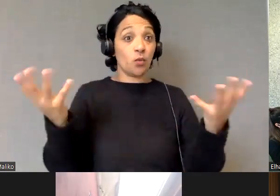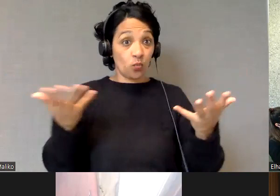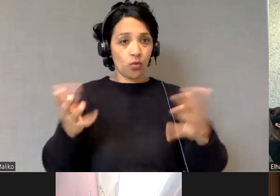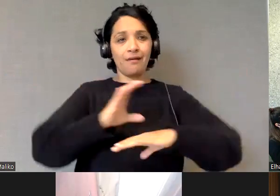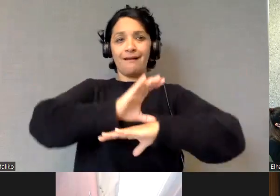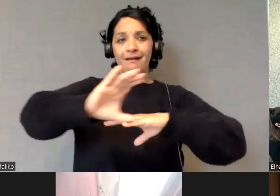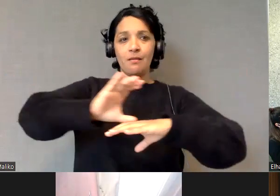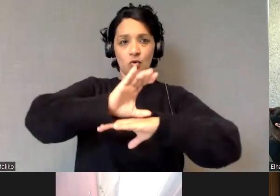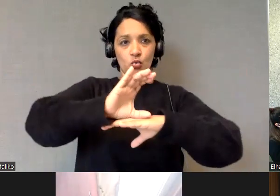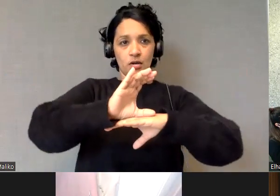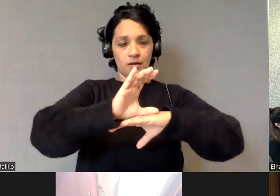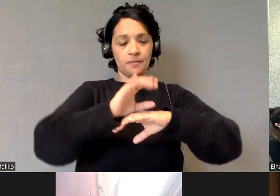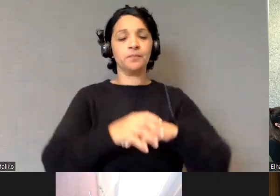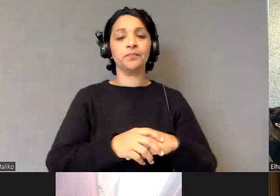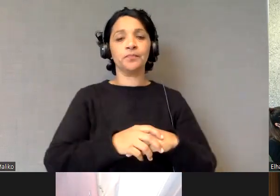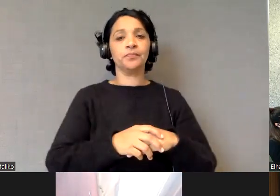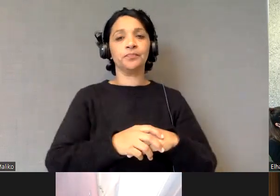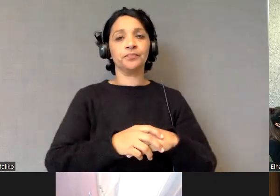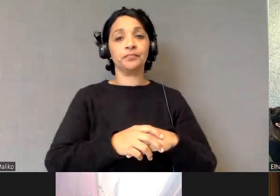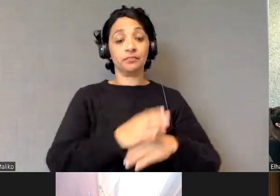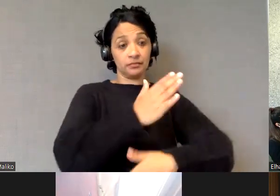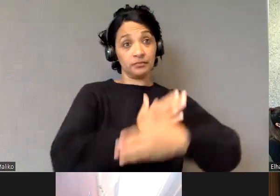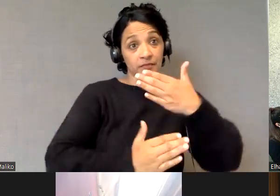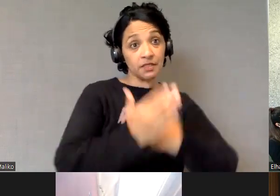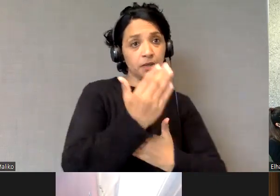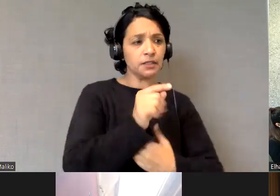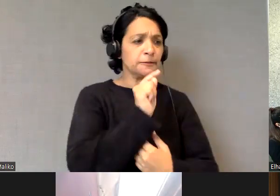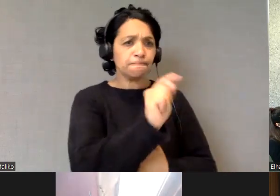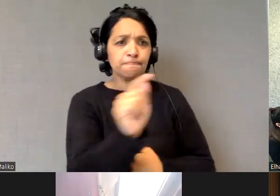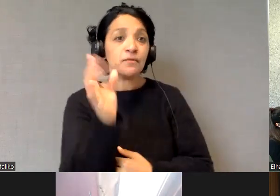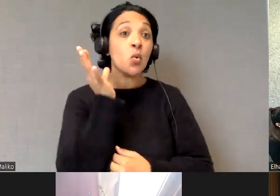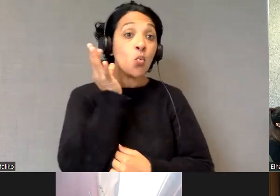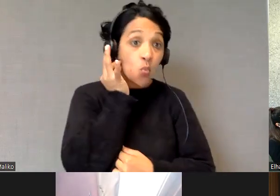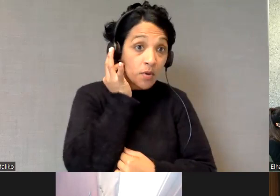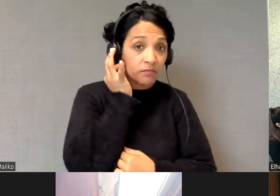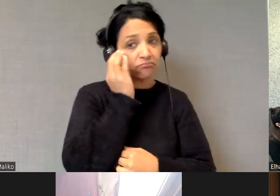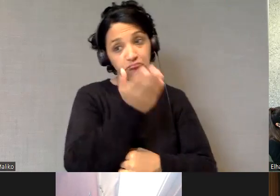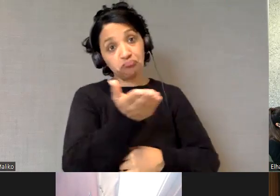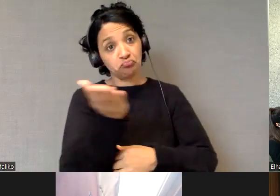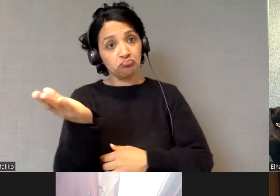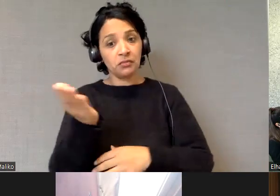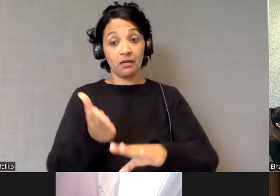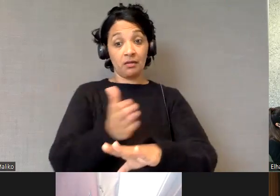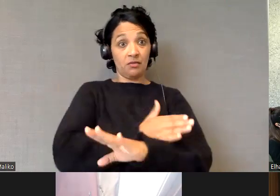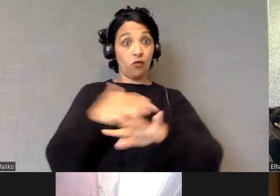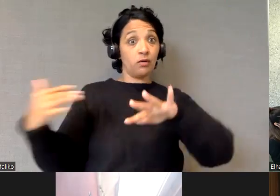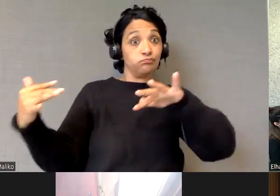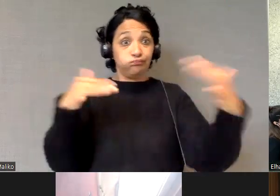Women with disabilities and people with disabilities in general before the conflict were faced